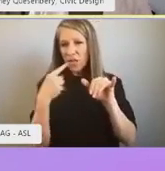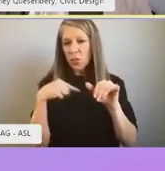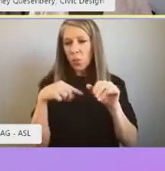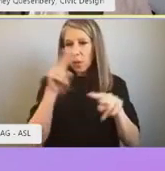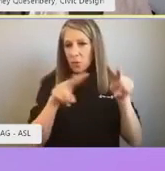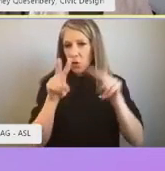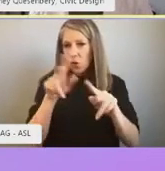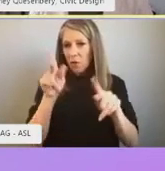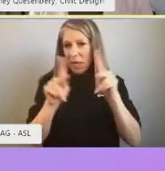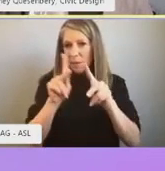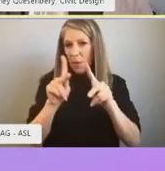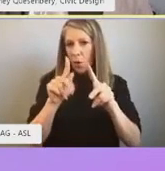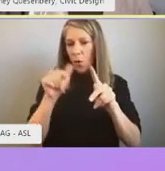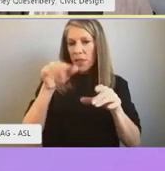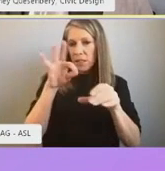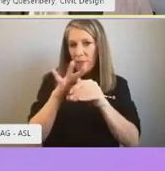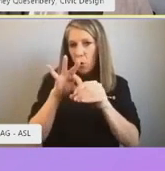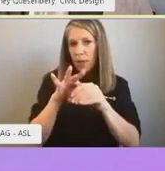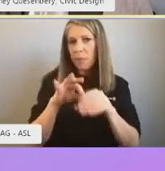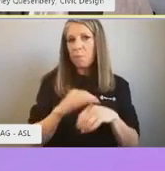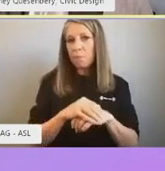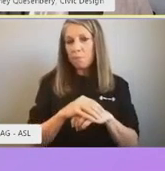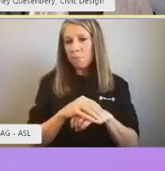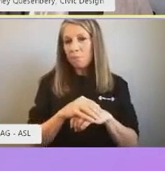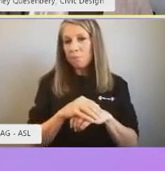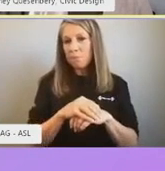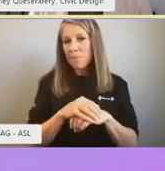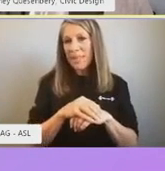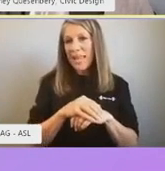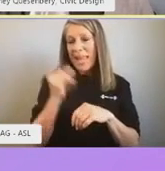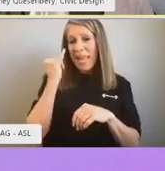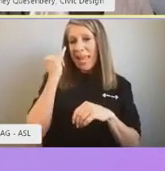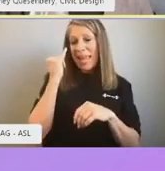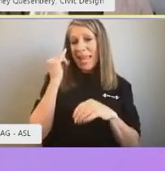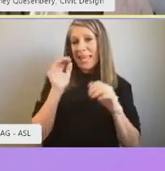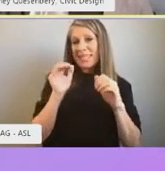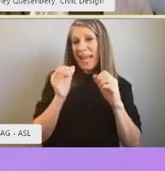needed to do and what this technology would do for them.